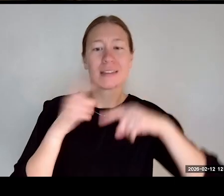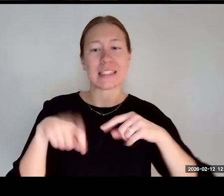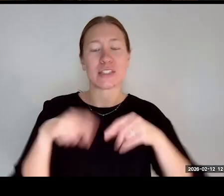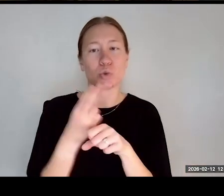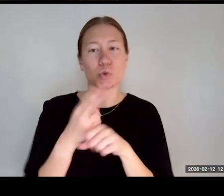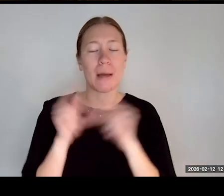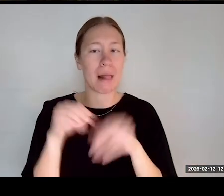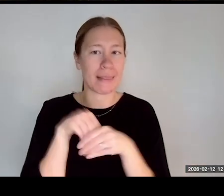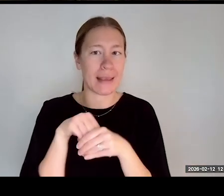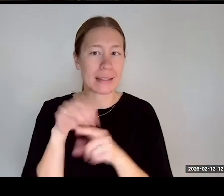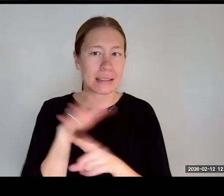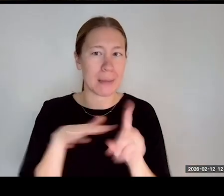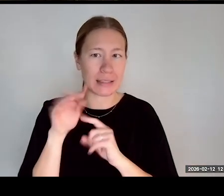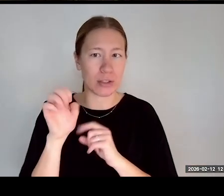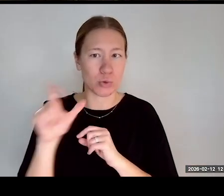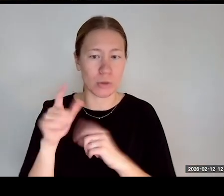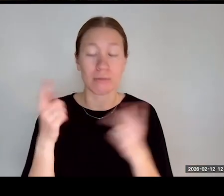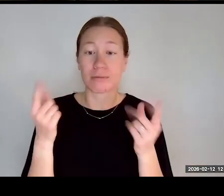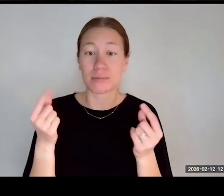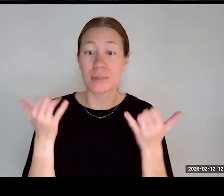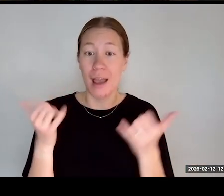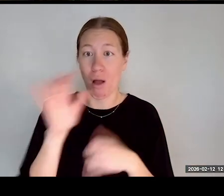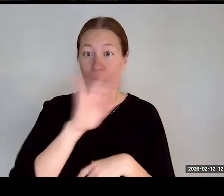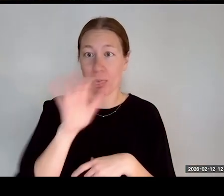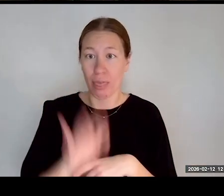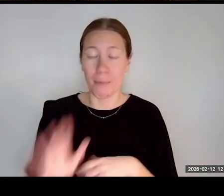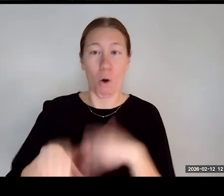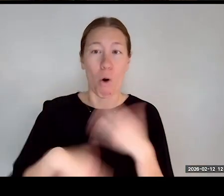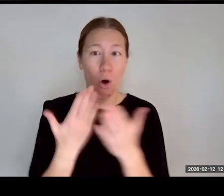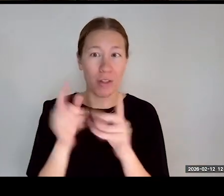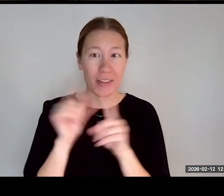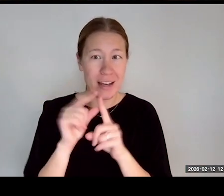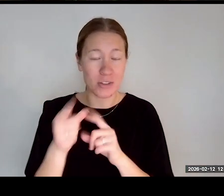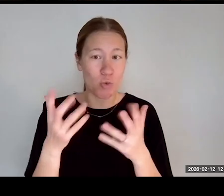We're gonna do that by selecting the text that we're interested in adding space in between.